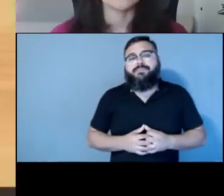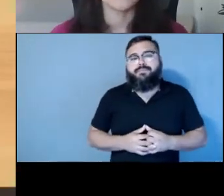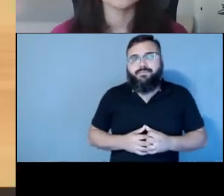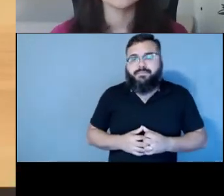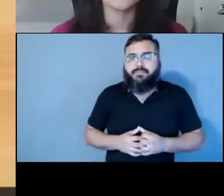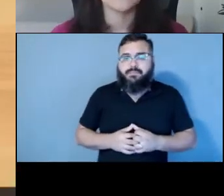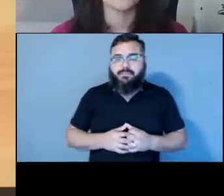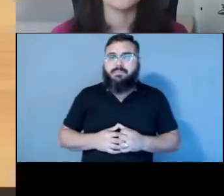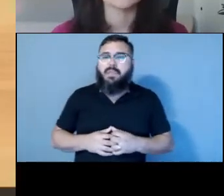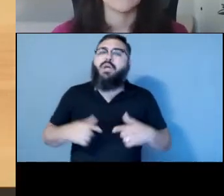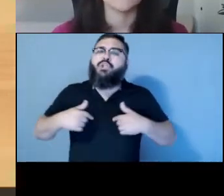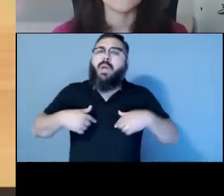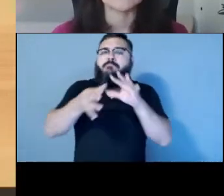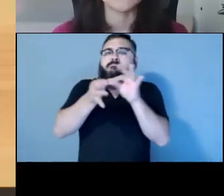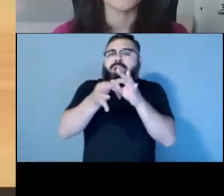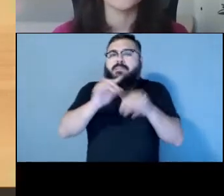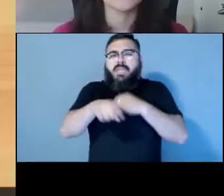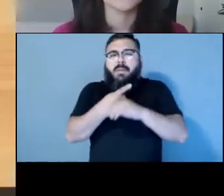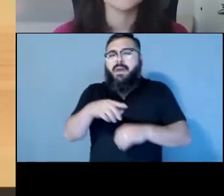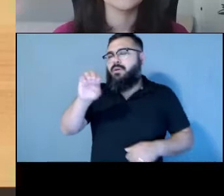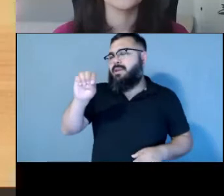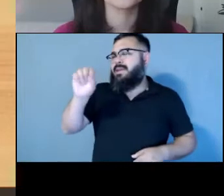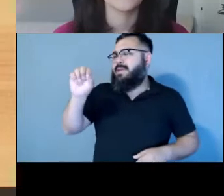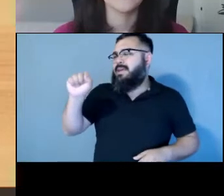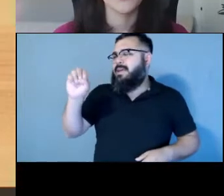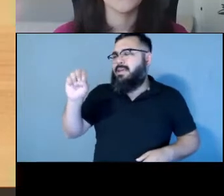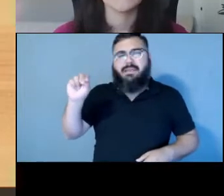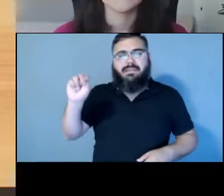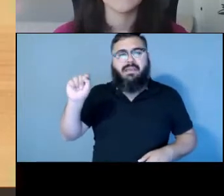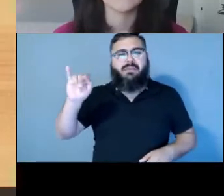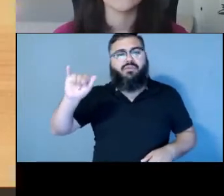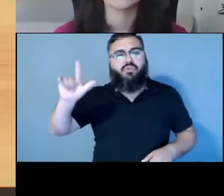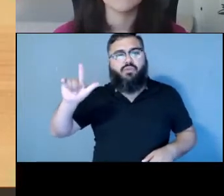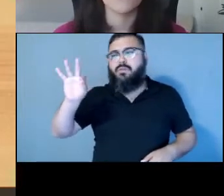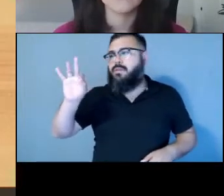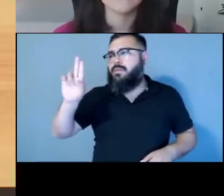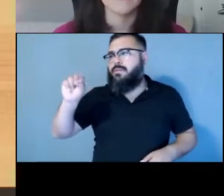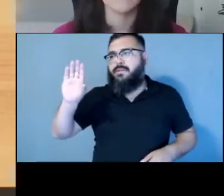So I talked a little bit in the previous slide about the essential functions, here it does go into a little bit more detail